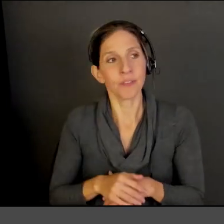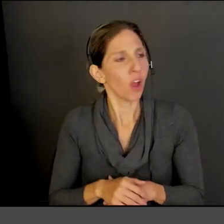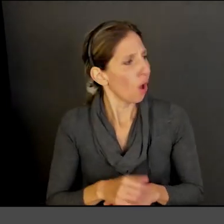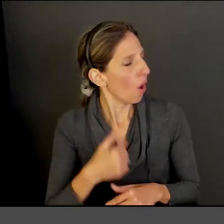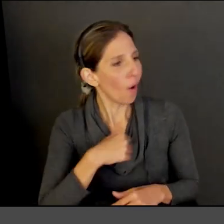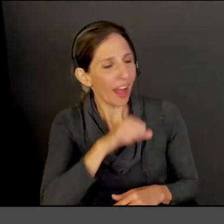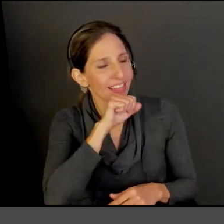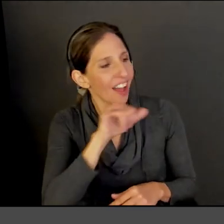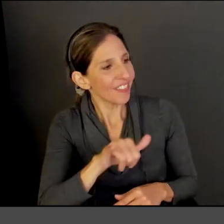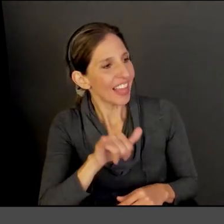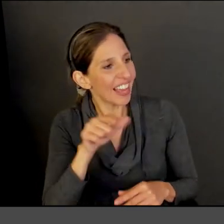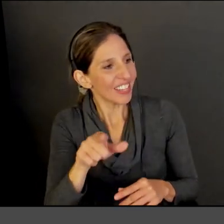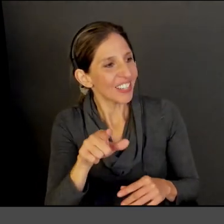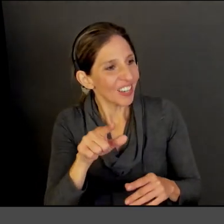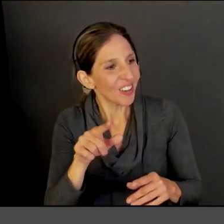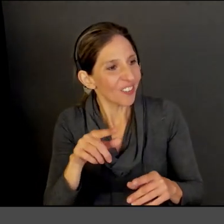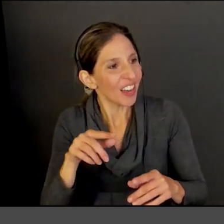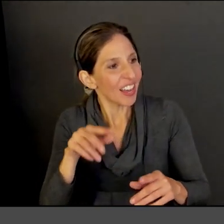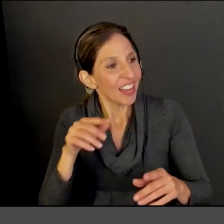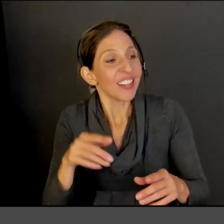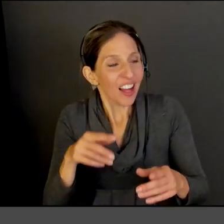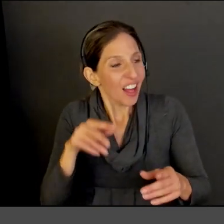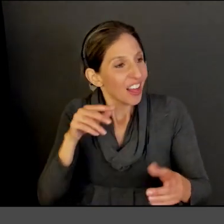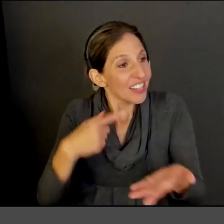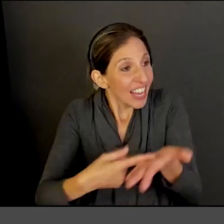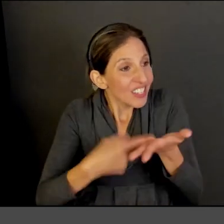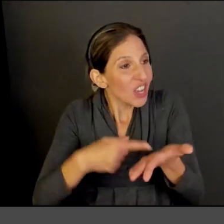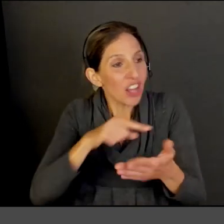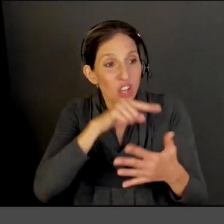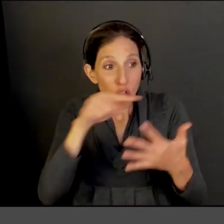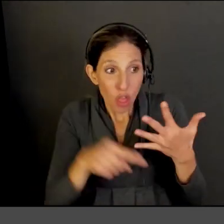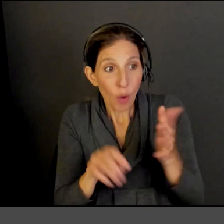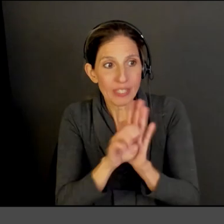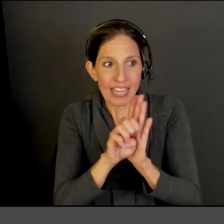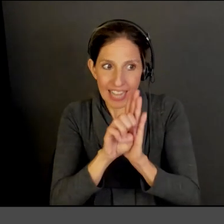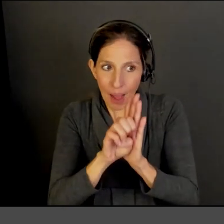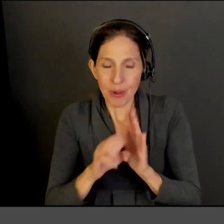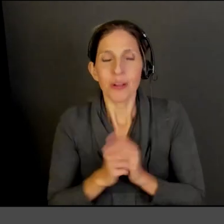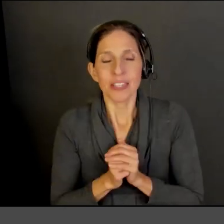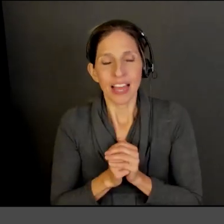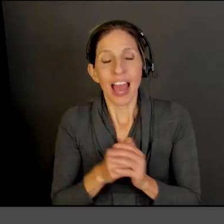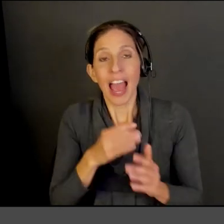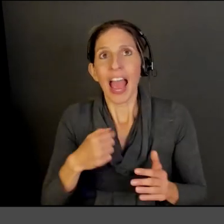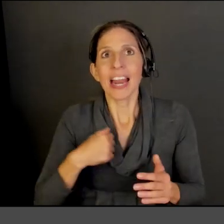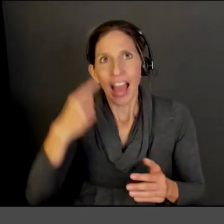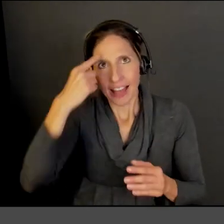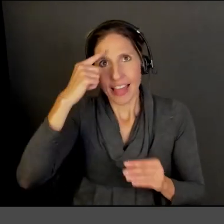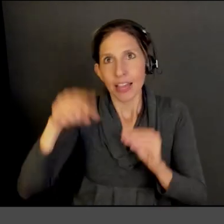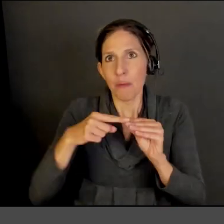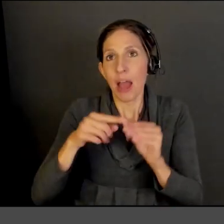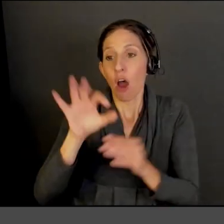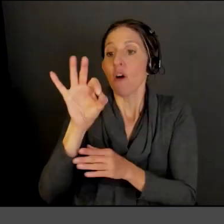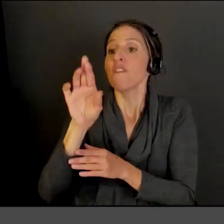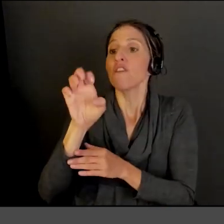AND I WAS THINKING ABOUT I OFTEN THINK ABOUT FREDERICK DOUGLASS AND THE POWER OF THE WORD AND THE POWER OF THE BOOK. RIGHT.